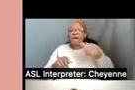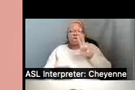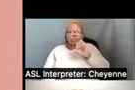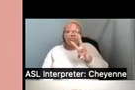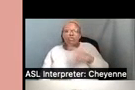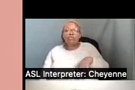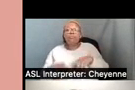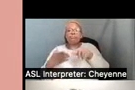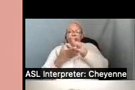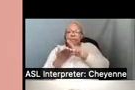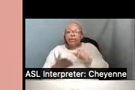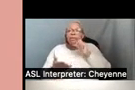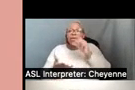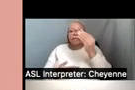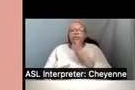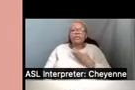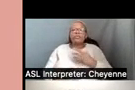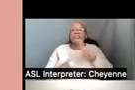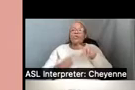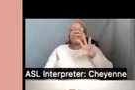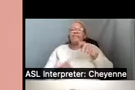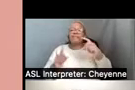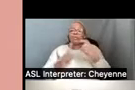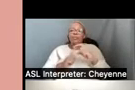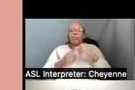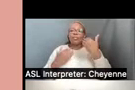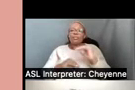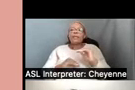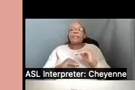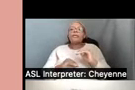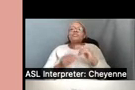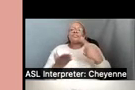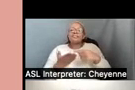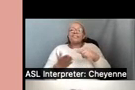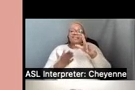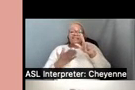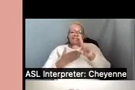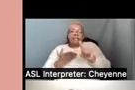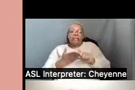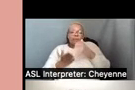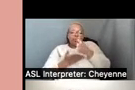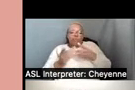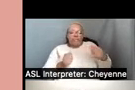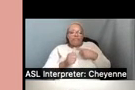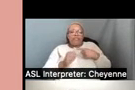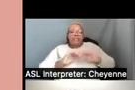It is only 50 words. So, speak to the legality first and foremost and be really clear about that.